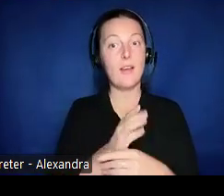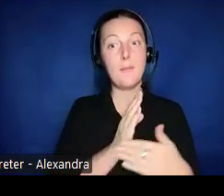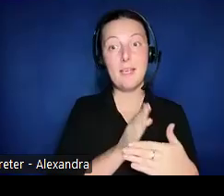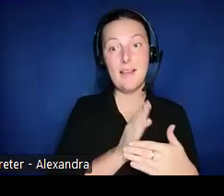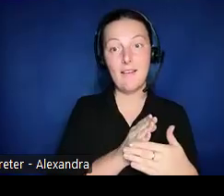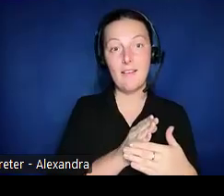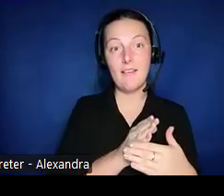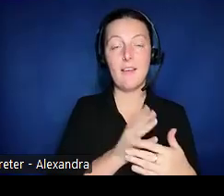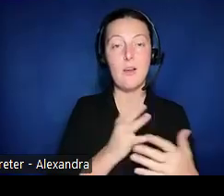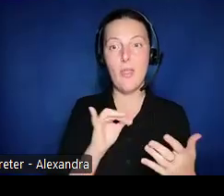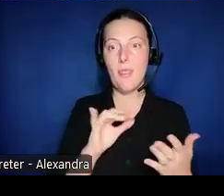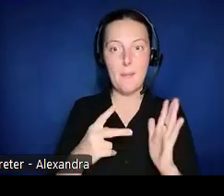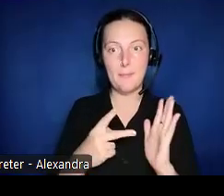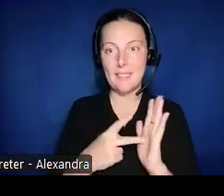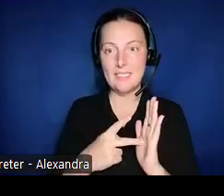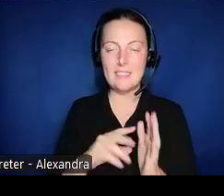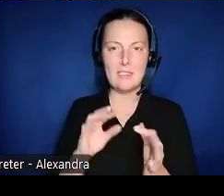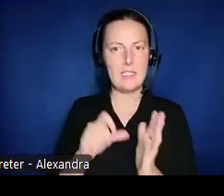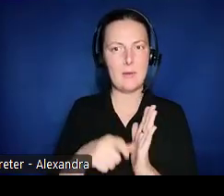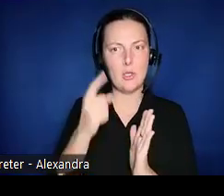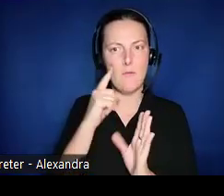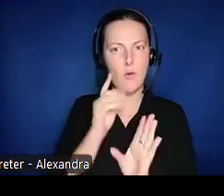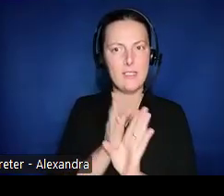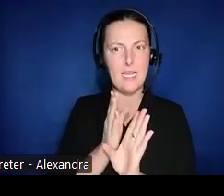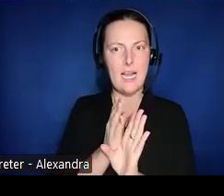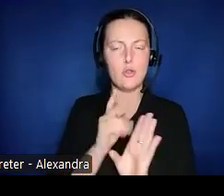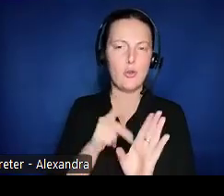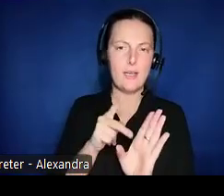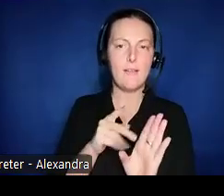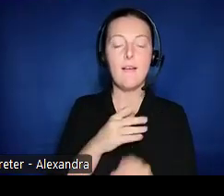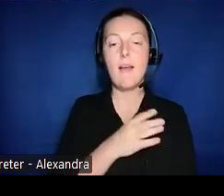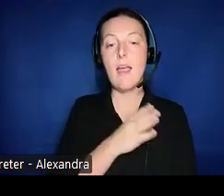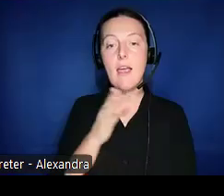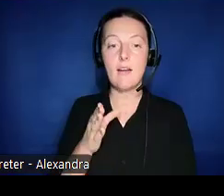means when especially in psychiatry and also the QCORE which is possible not everybody here